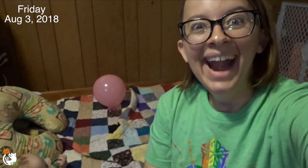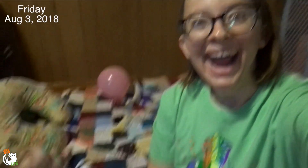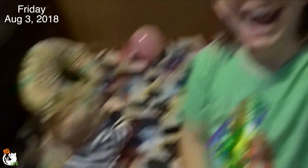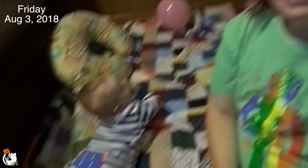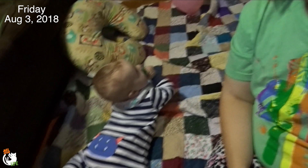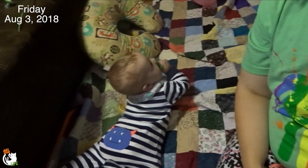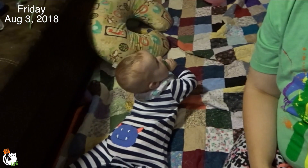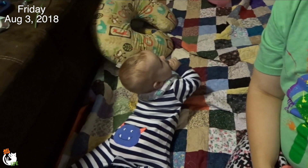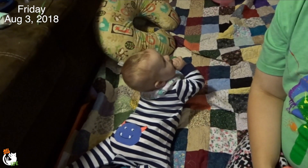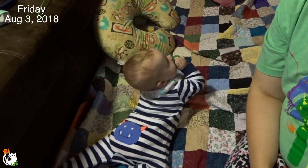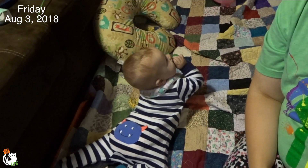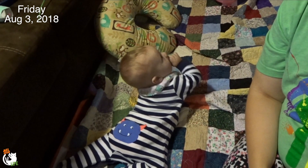Hello, good morning!